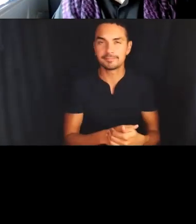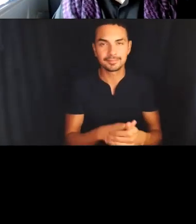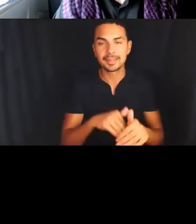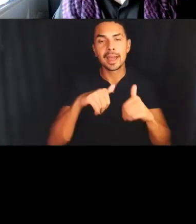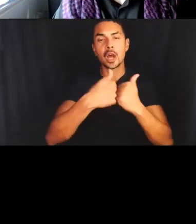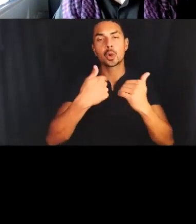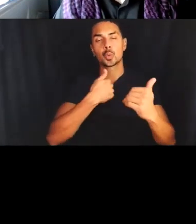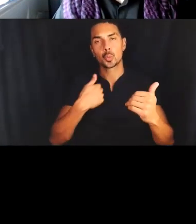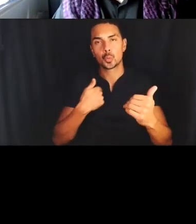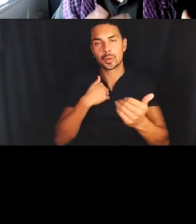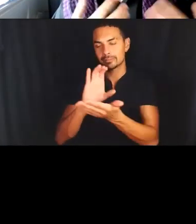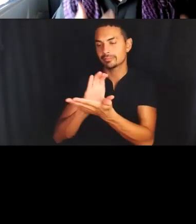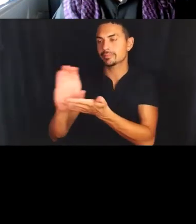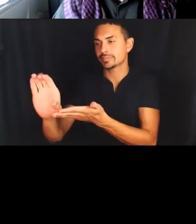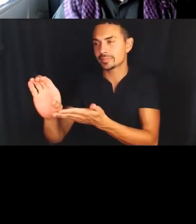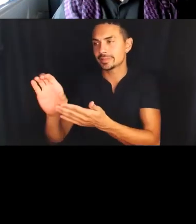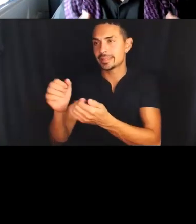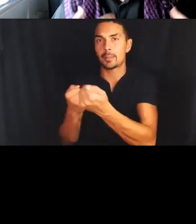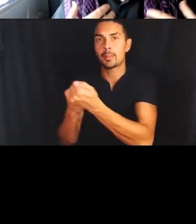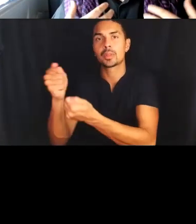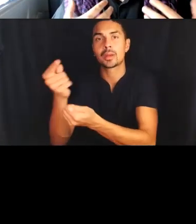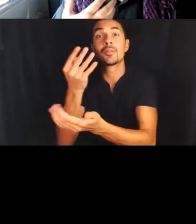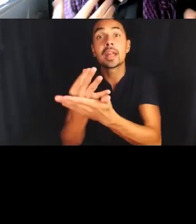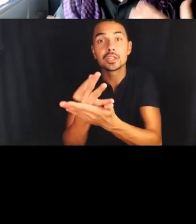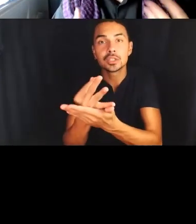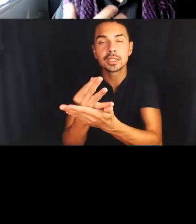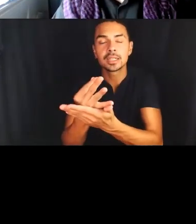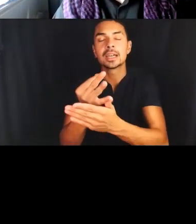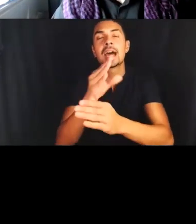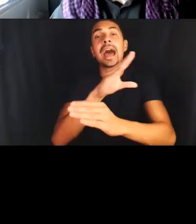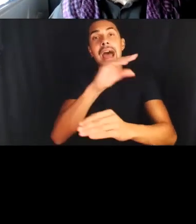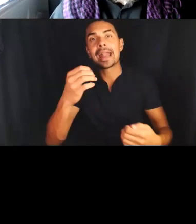not just financially, but emotionally and relationally?